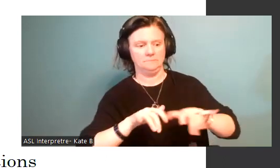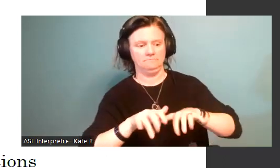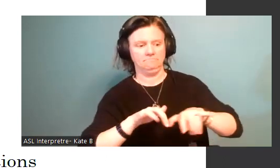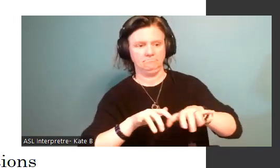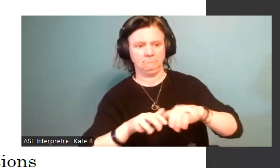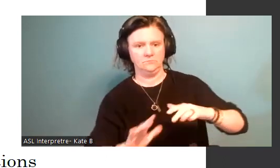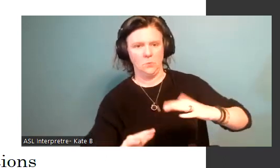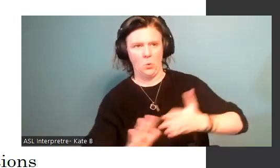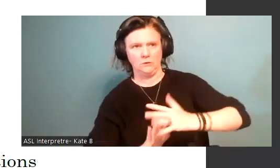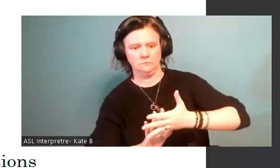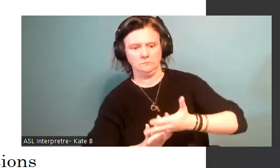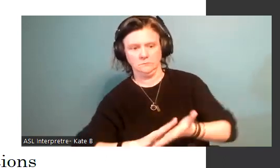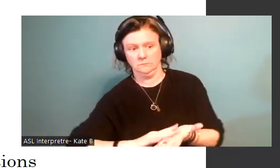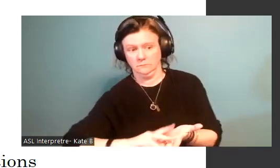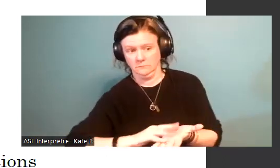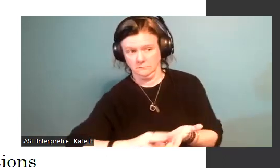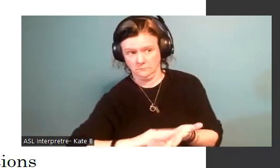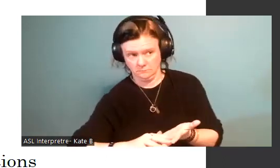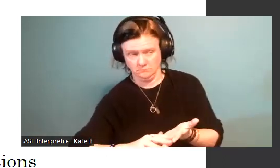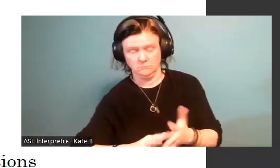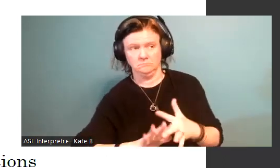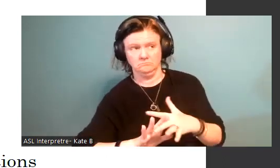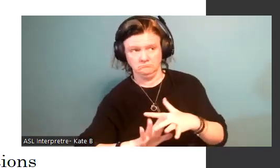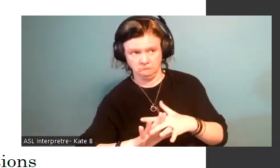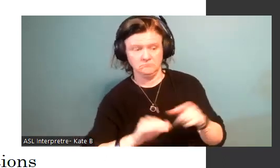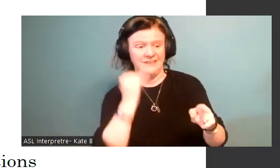conjunction with Javascript or Jquery. You will